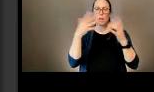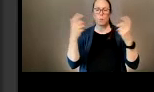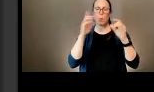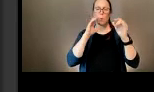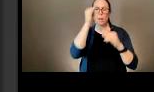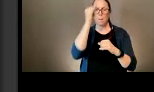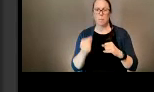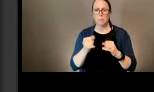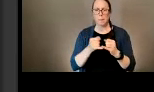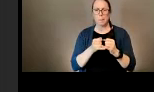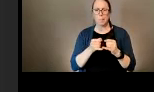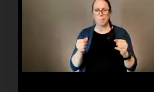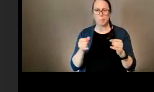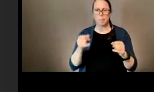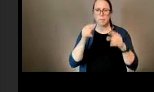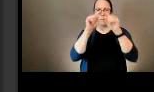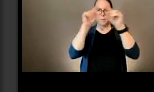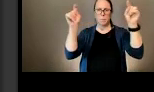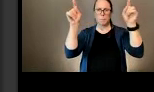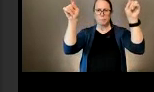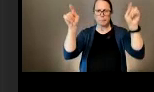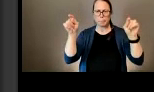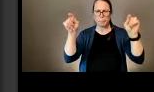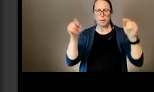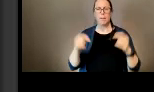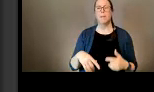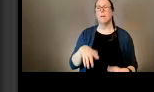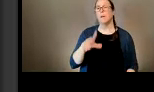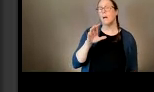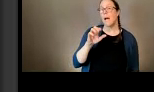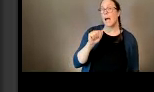Arial and Calibri, Tahoma, all of these do not have serifs.